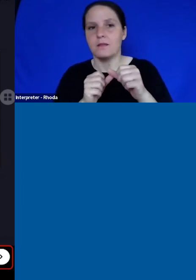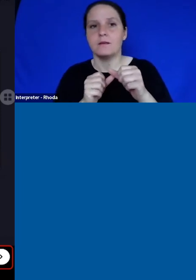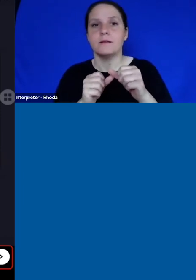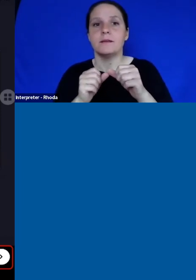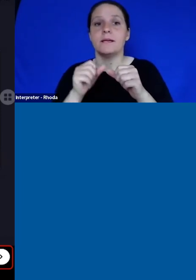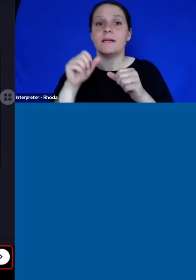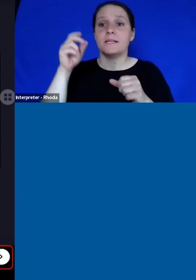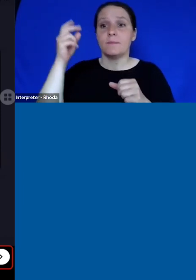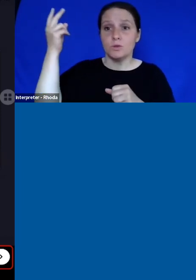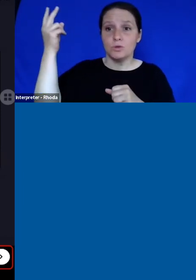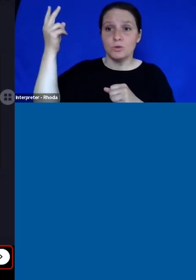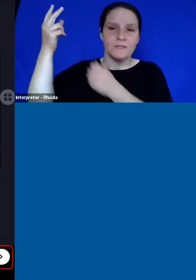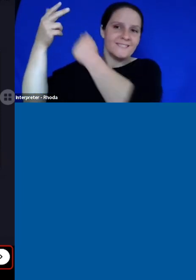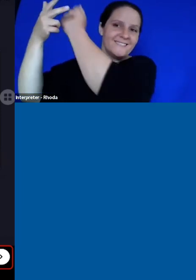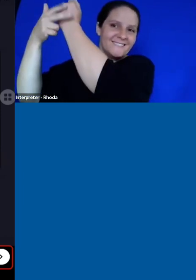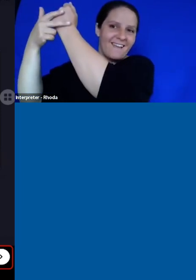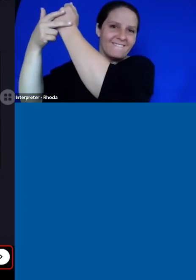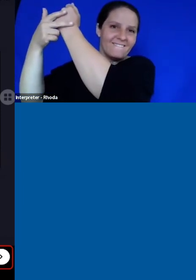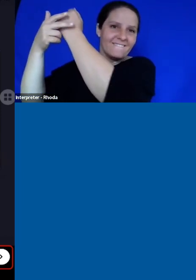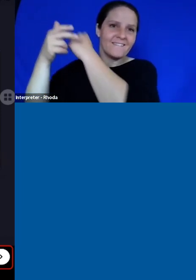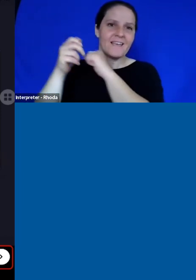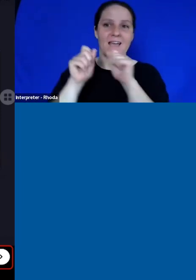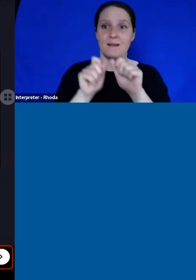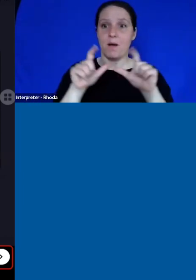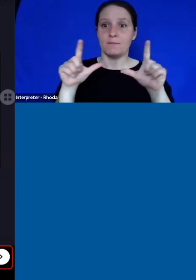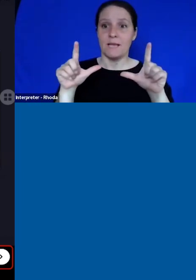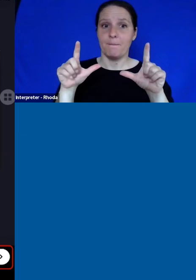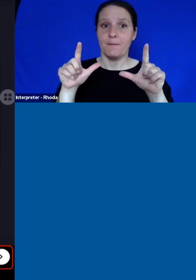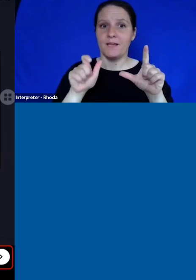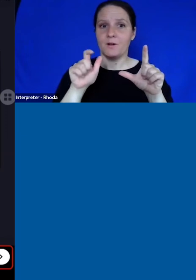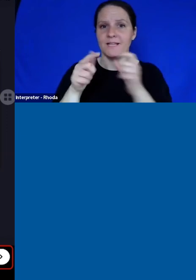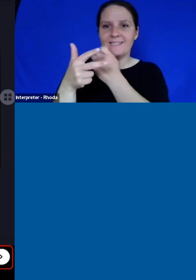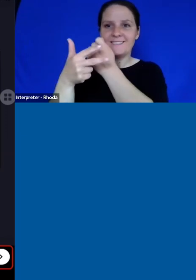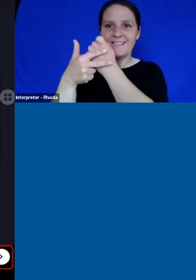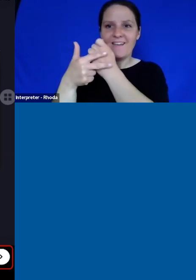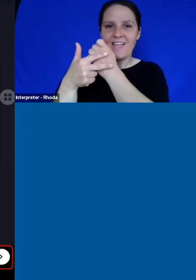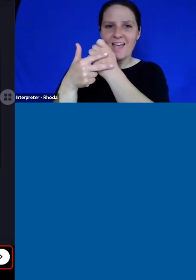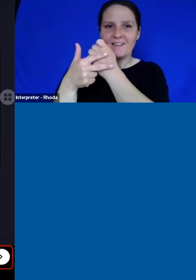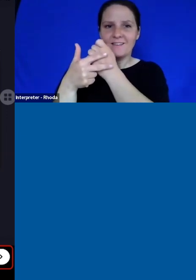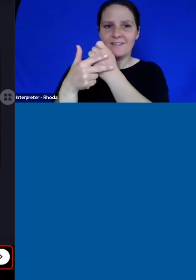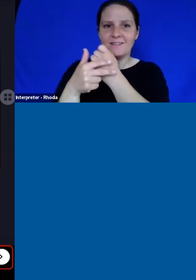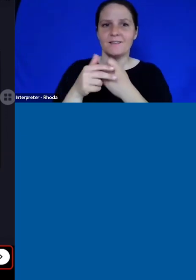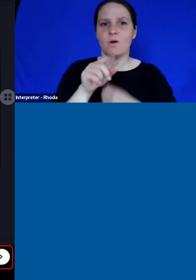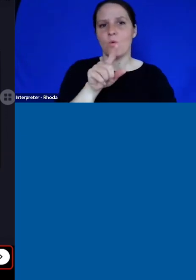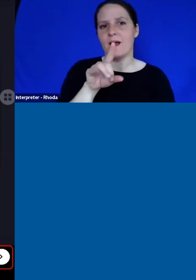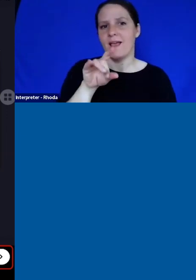And a dialogue box will pop up. You just click save again,. Make sure it's 180p resolution 30 frames per second's good.